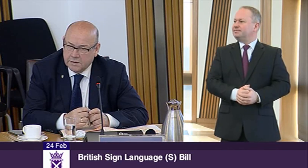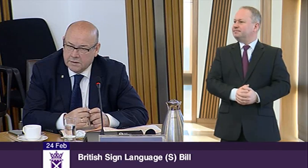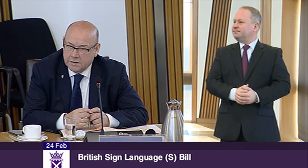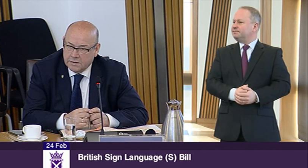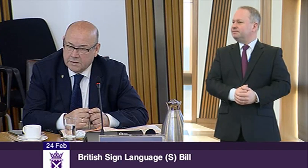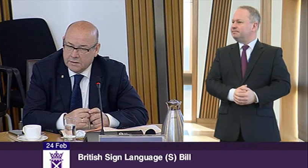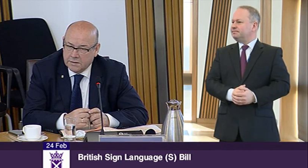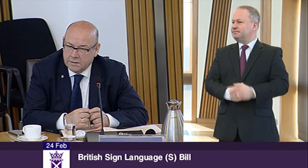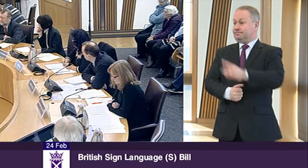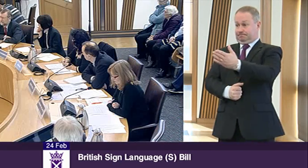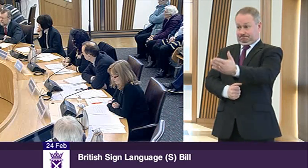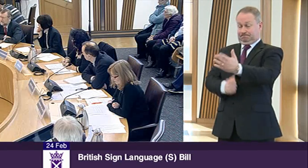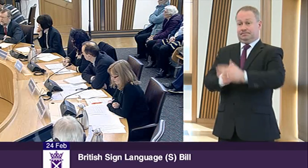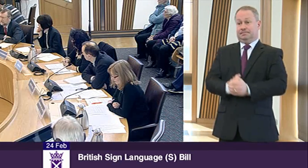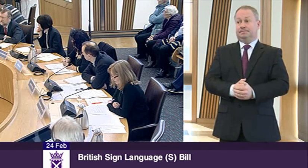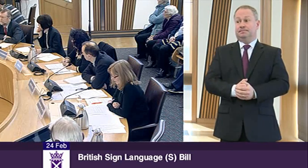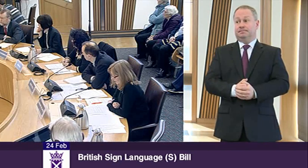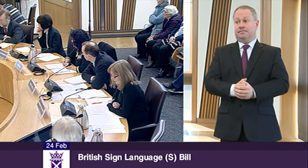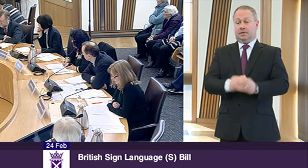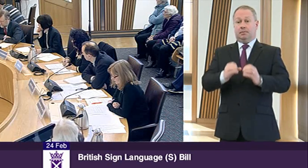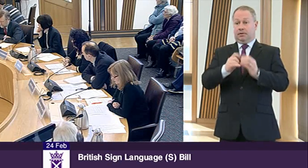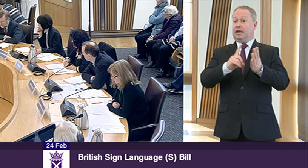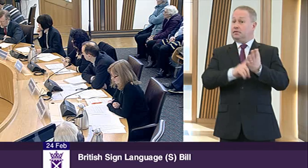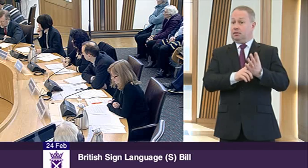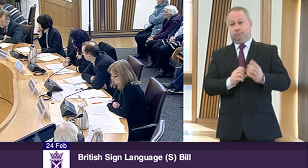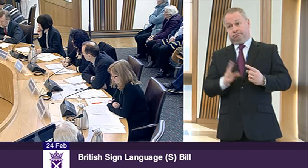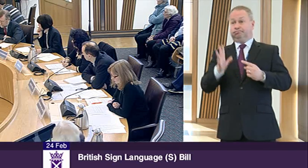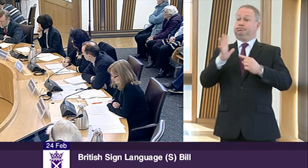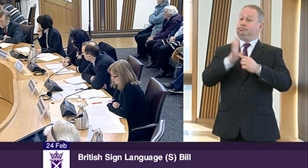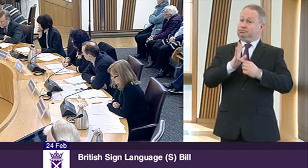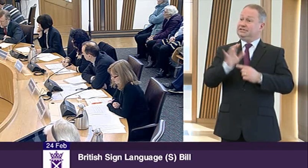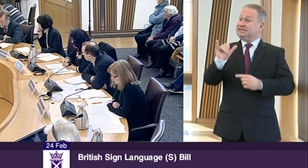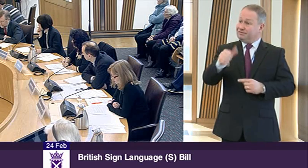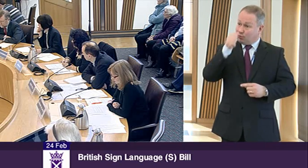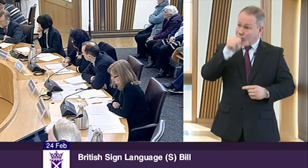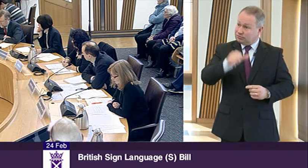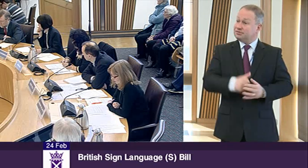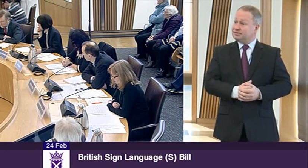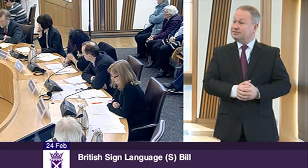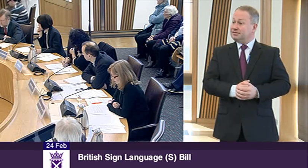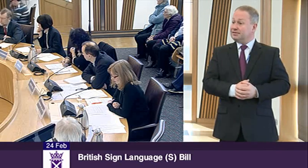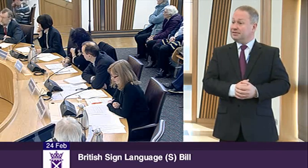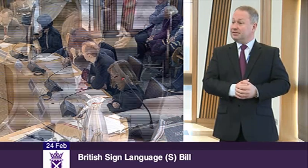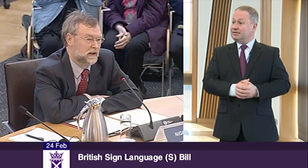Nigel Firth: BSL is obviously very important but, for people with acquired profound hearing